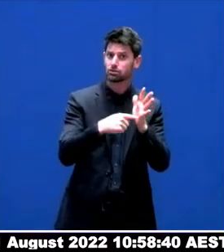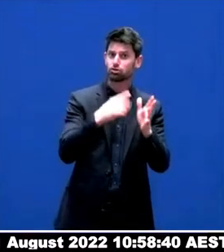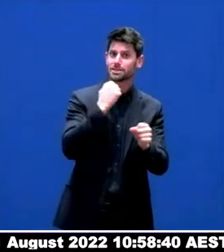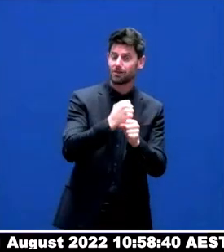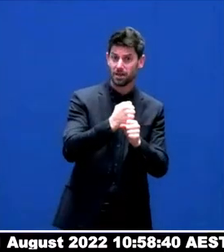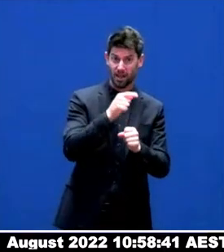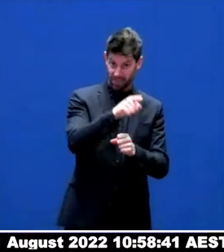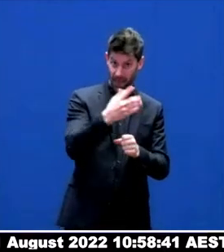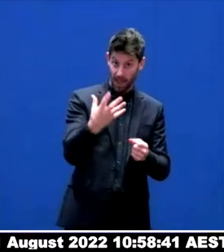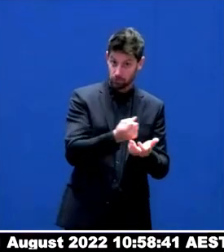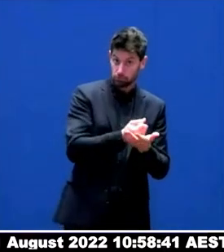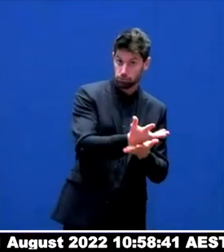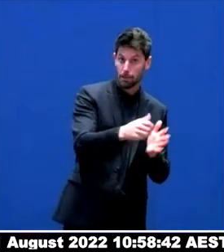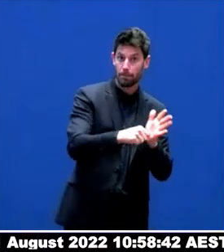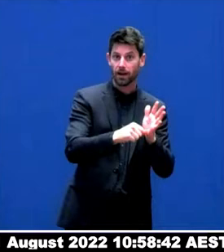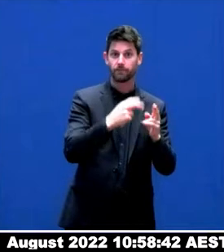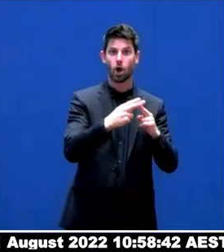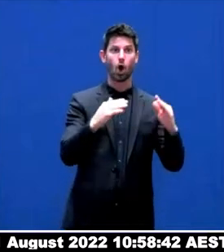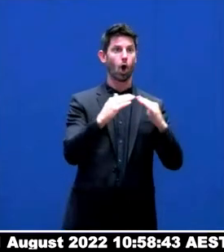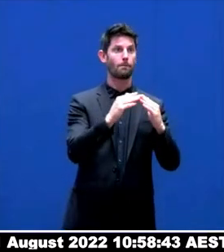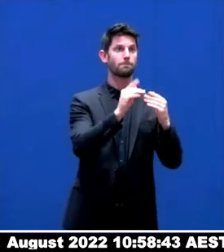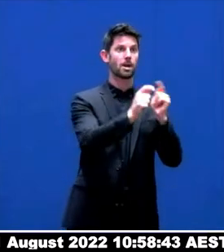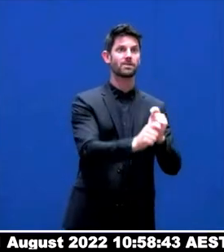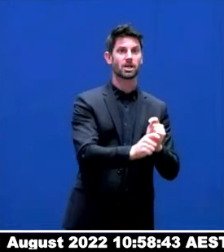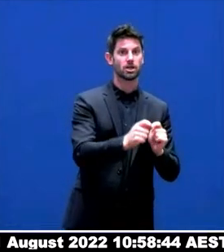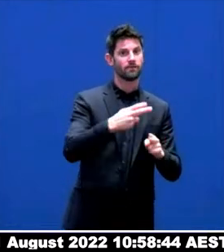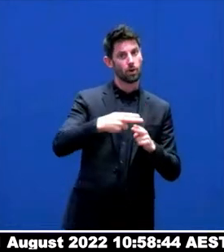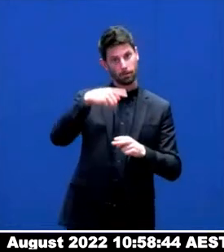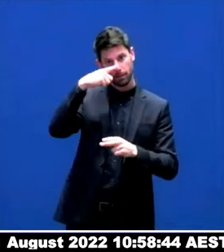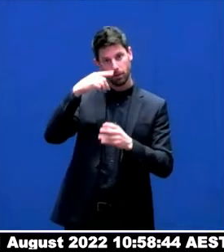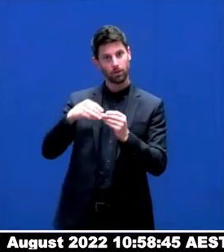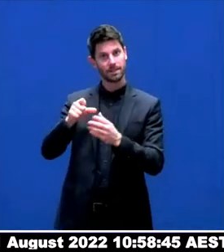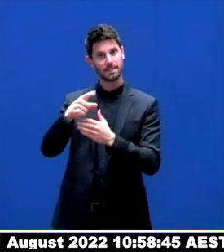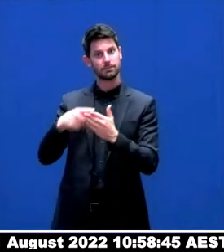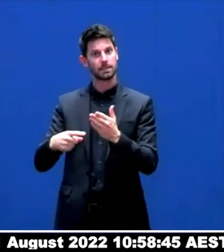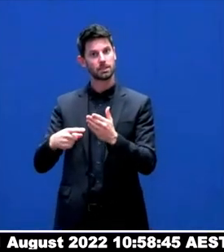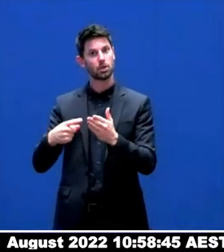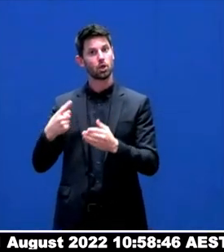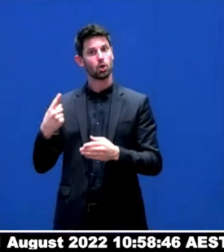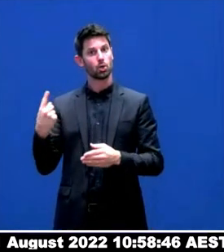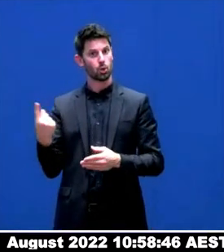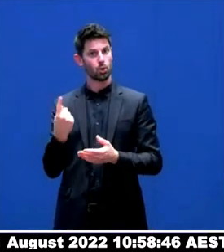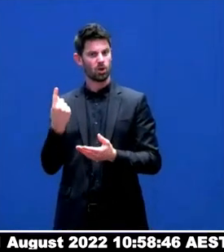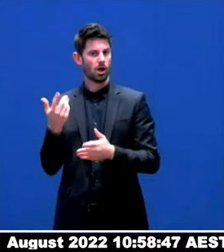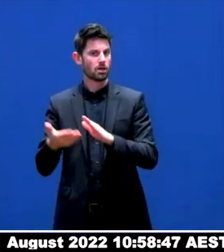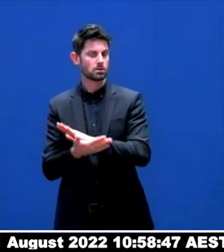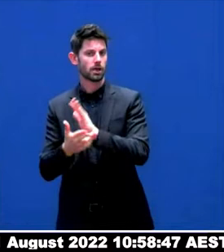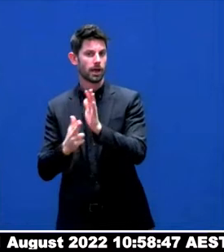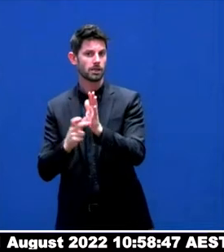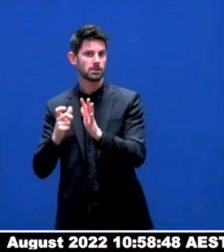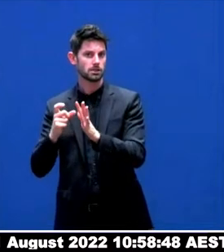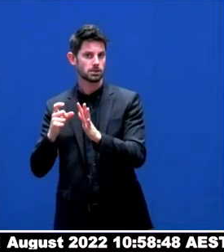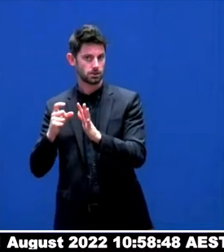costs of home modification for people with disability who receive Specialist Disability